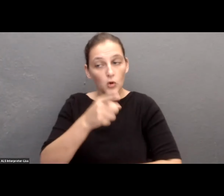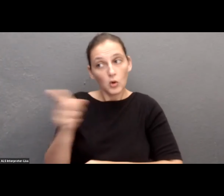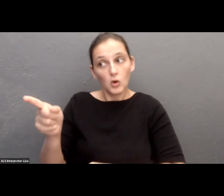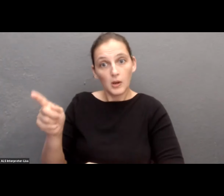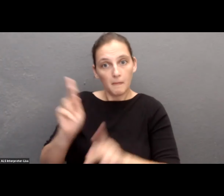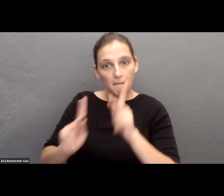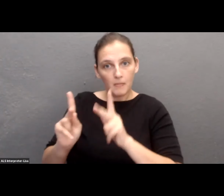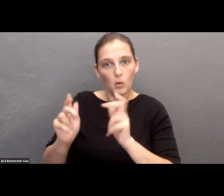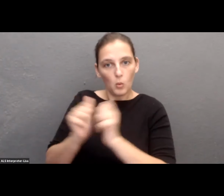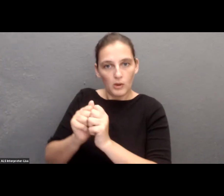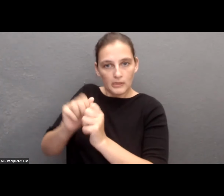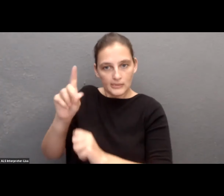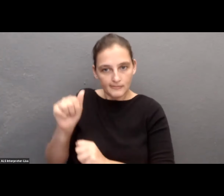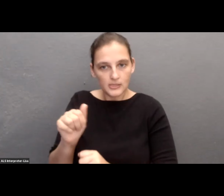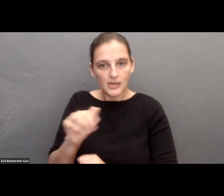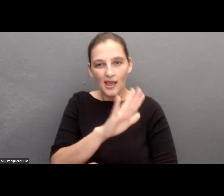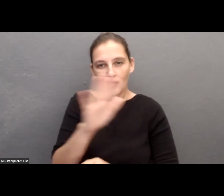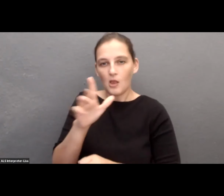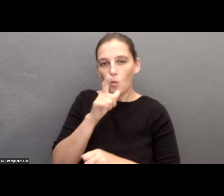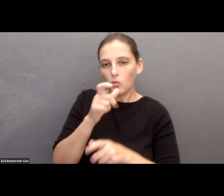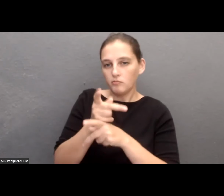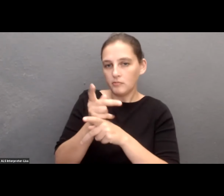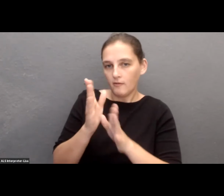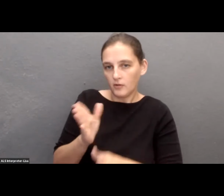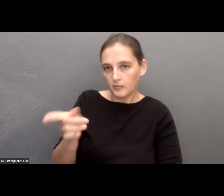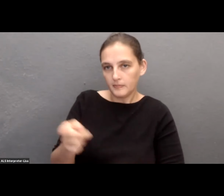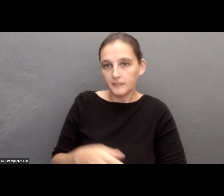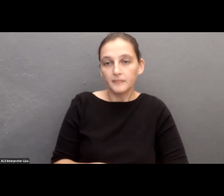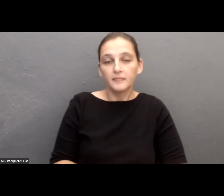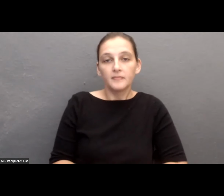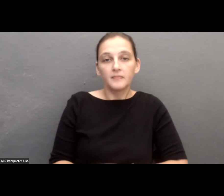Today we have two disability advocates and Dr. Weaver of Indiana State Department